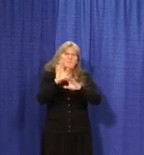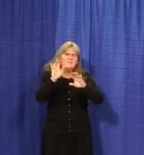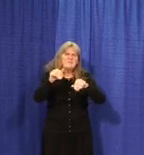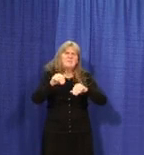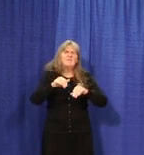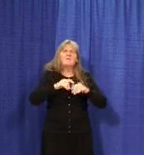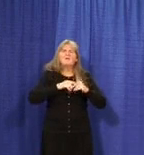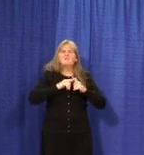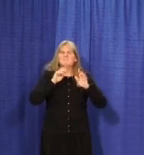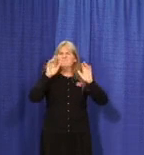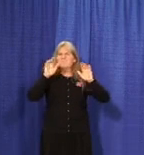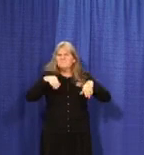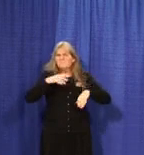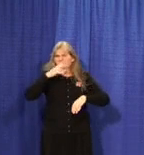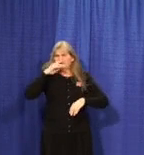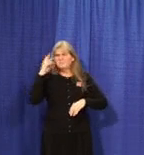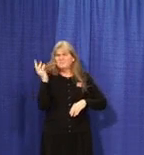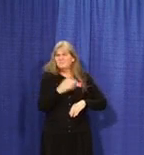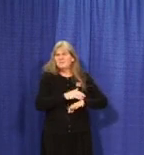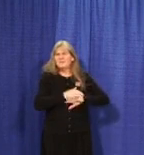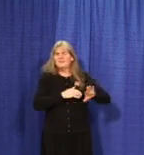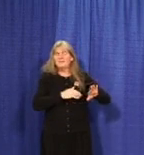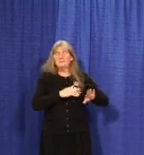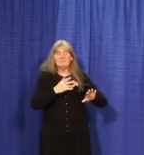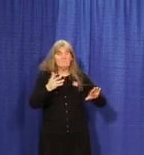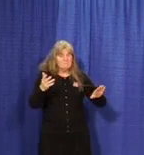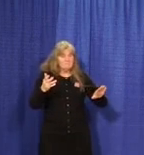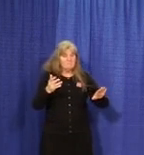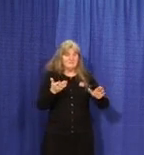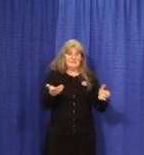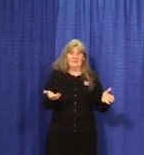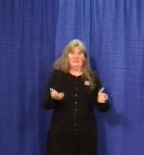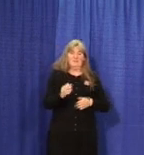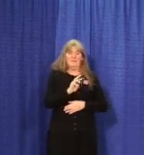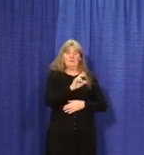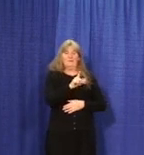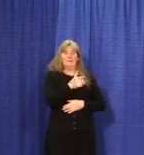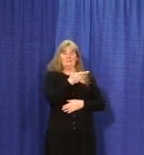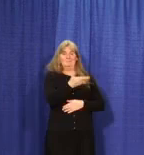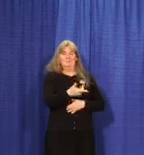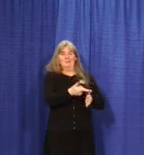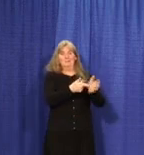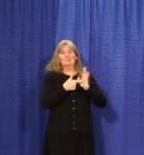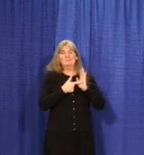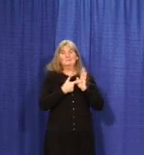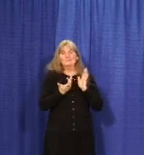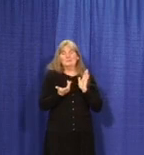workday done. Well, Watson Lake has shown us that we Yukoners are just as